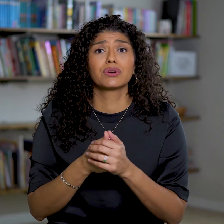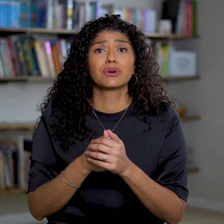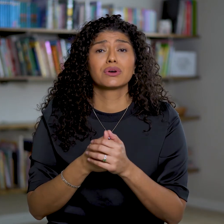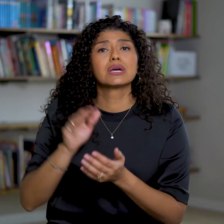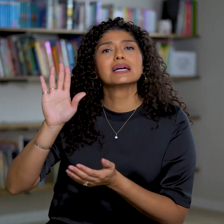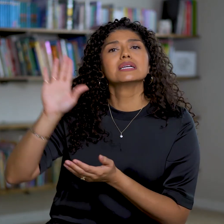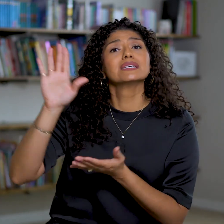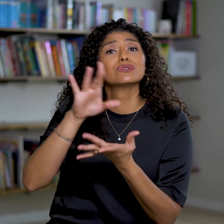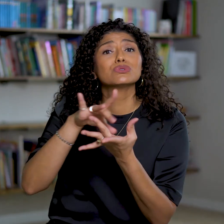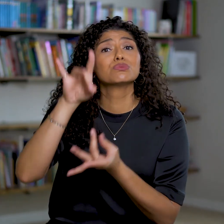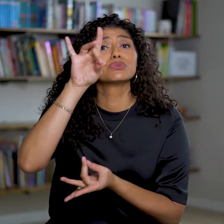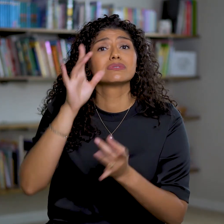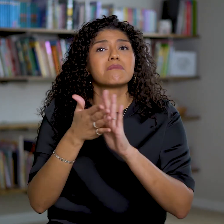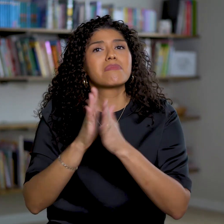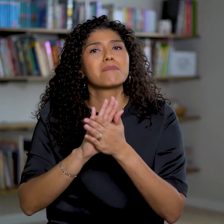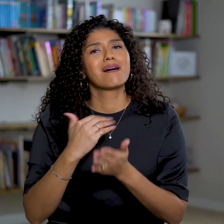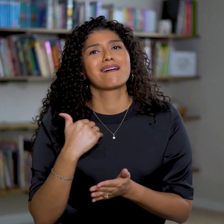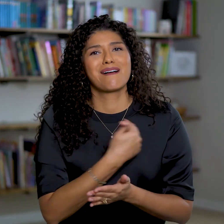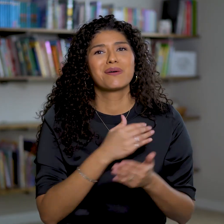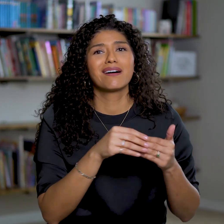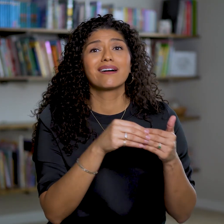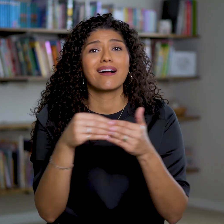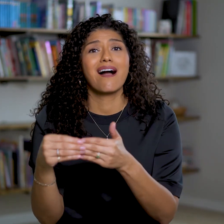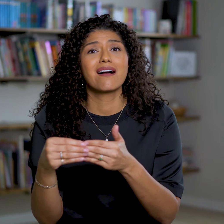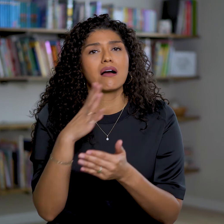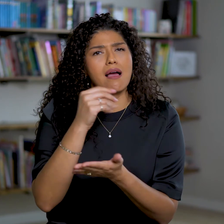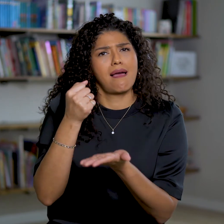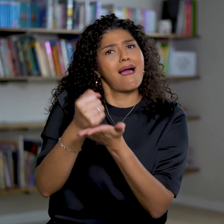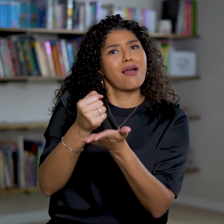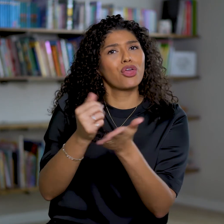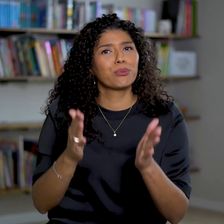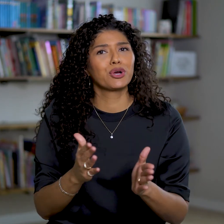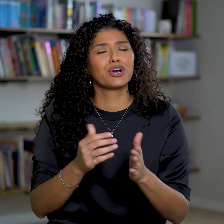His Spirit serves as our Guide and Helper,